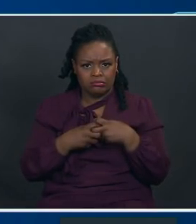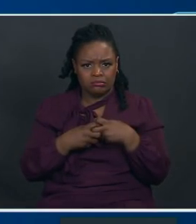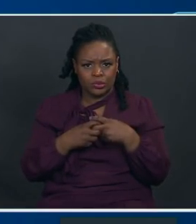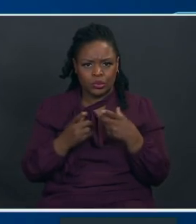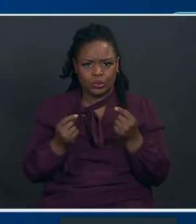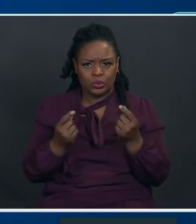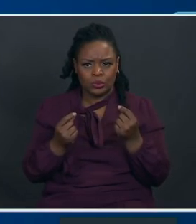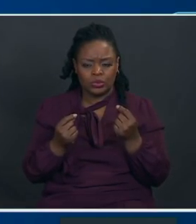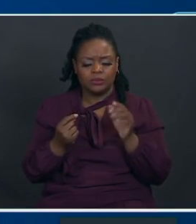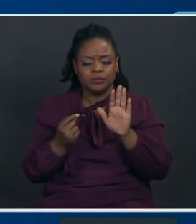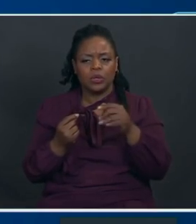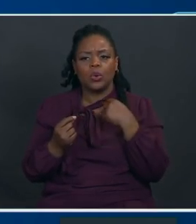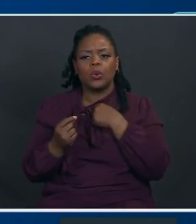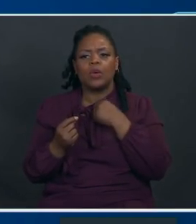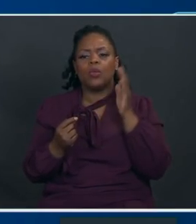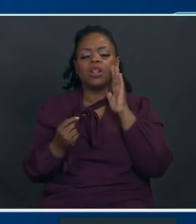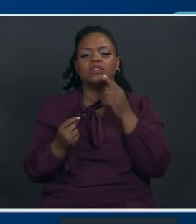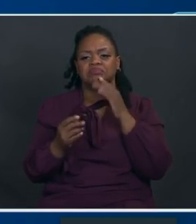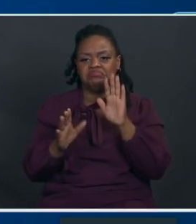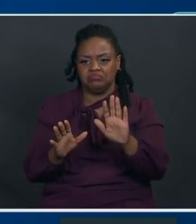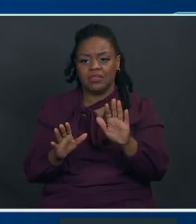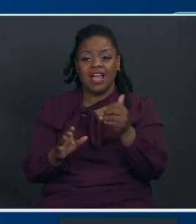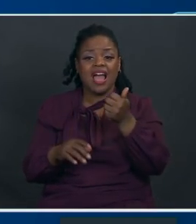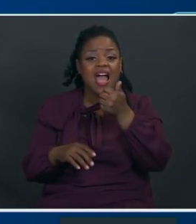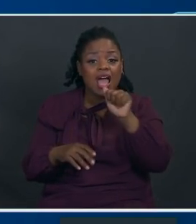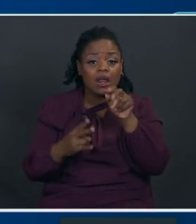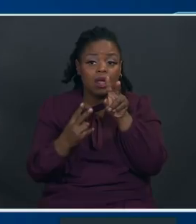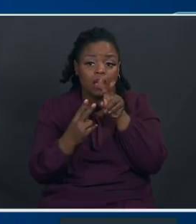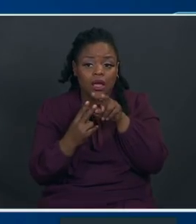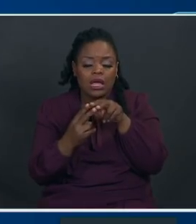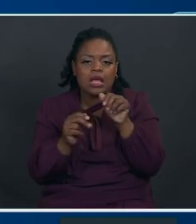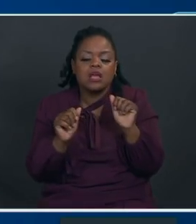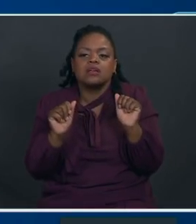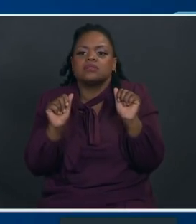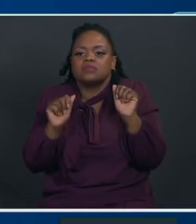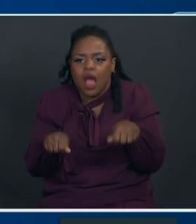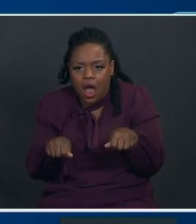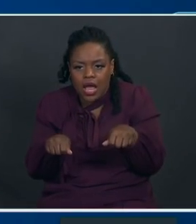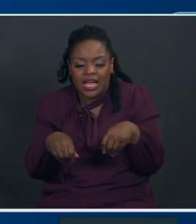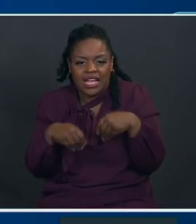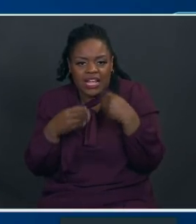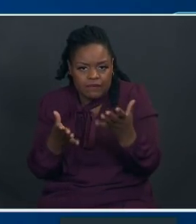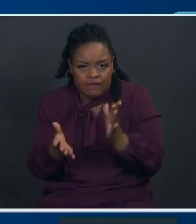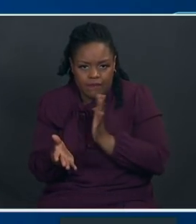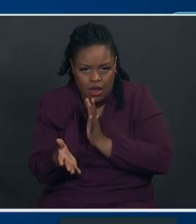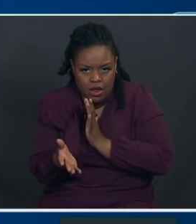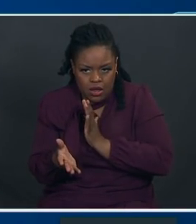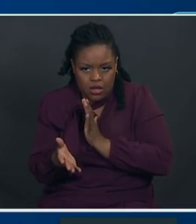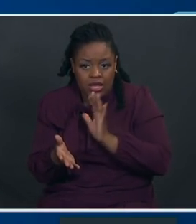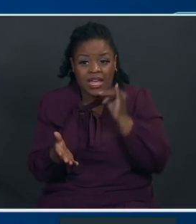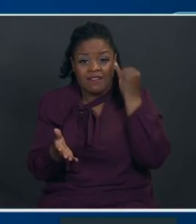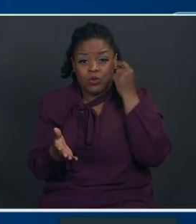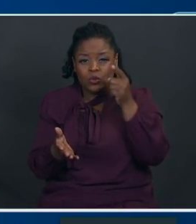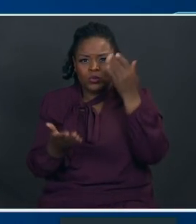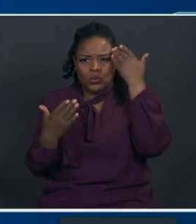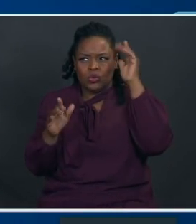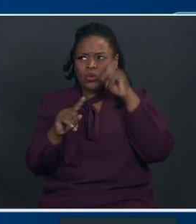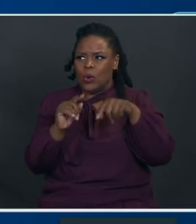MRNA COVID-19 vaccine may be administered as the second dose if people are unaware of which first dose they received,